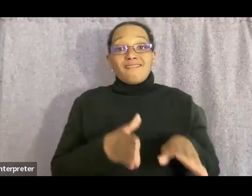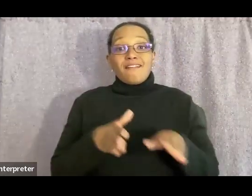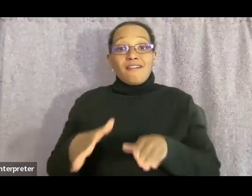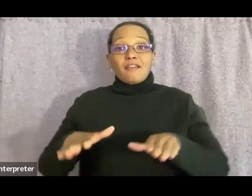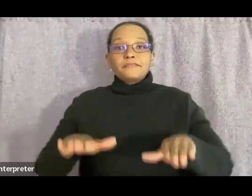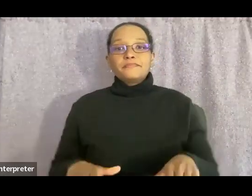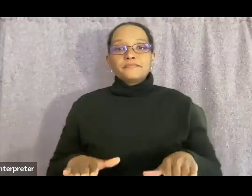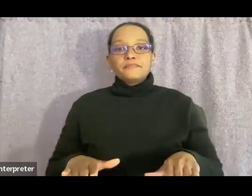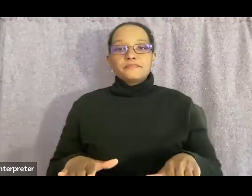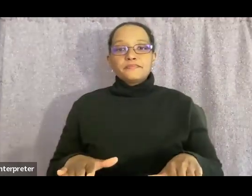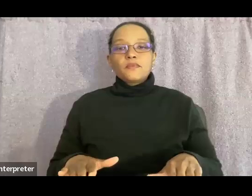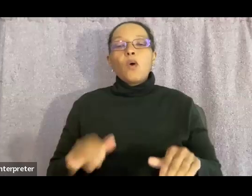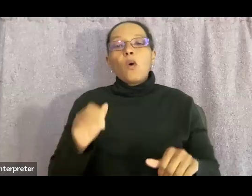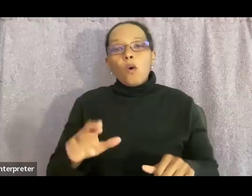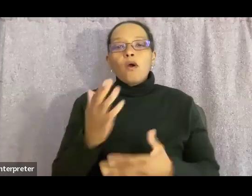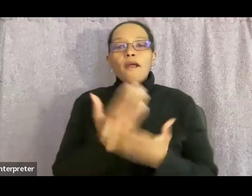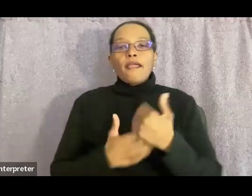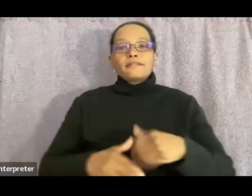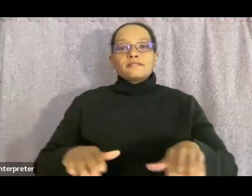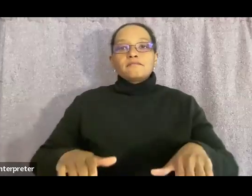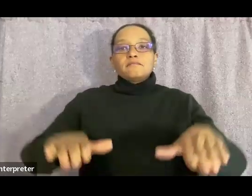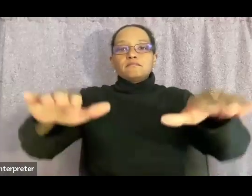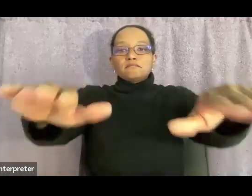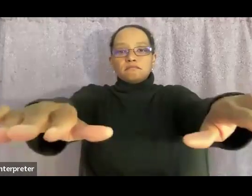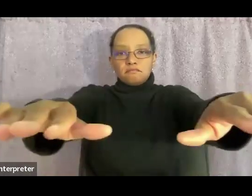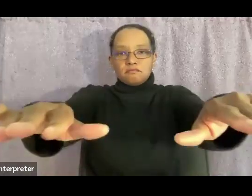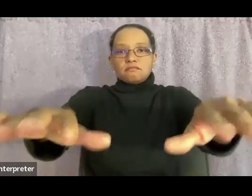Or hands in the air and pulling back.